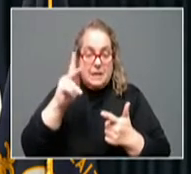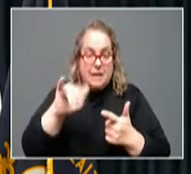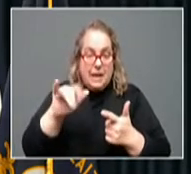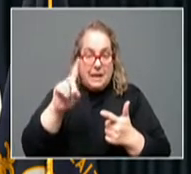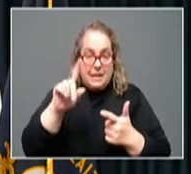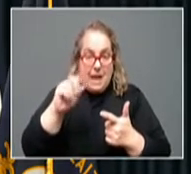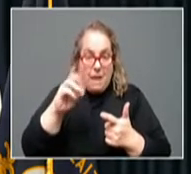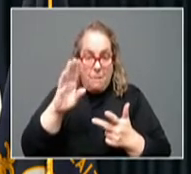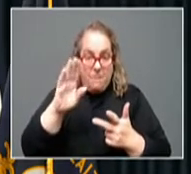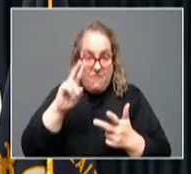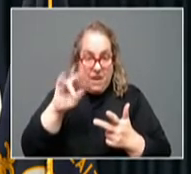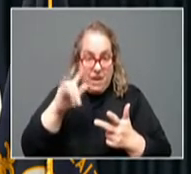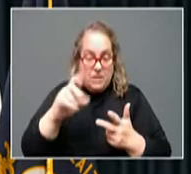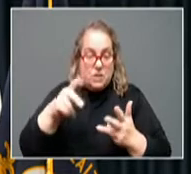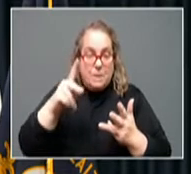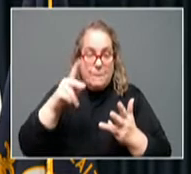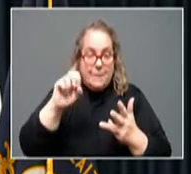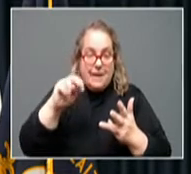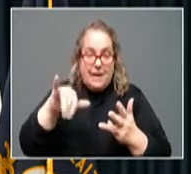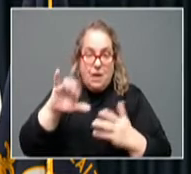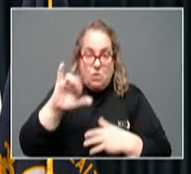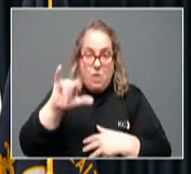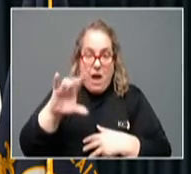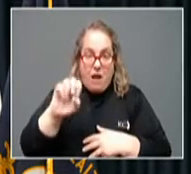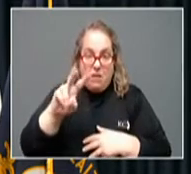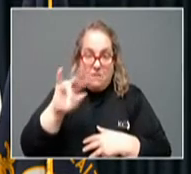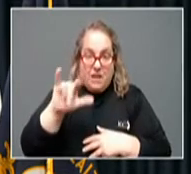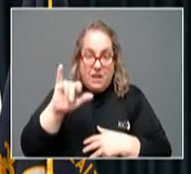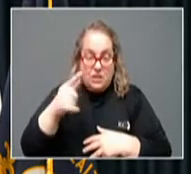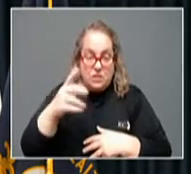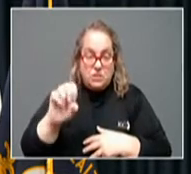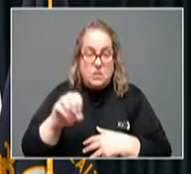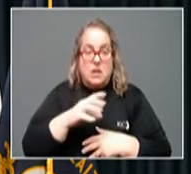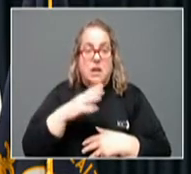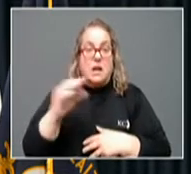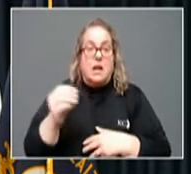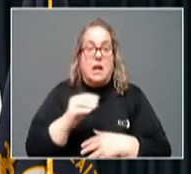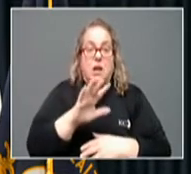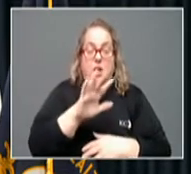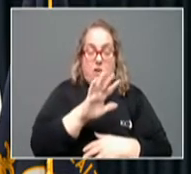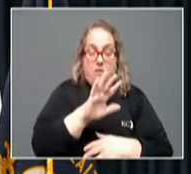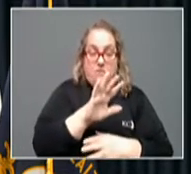They're currently in 57 lodge rooms, 32 cottages with the declining number of